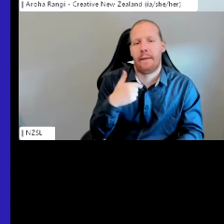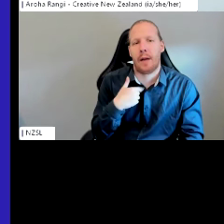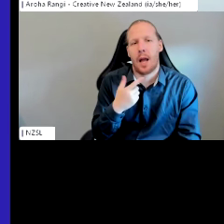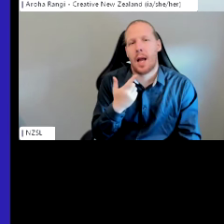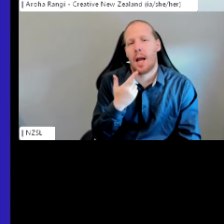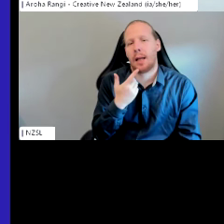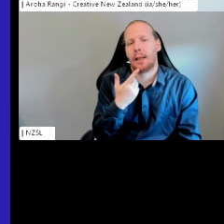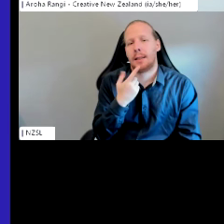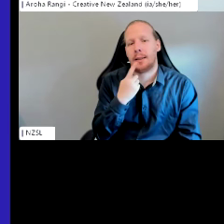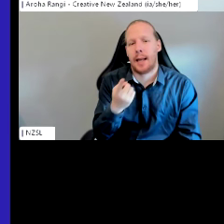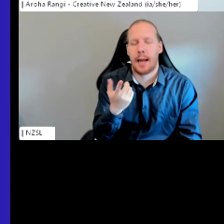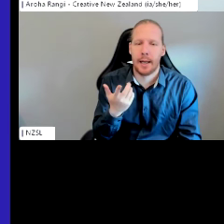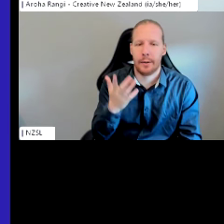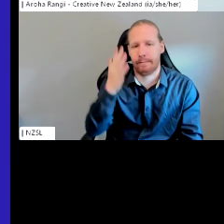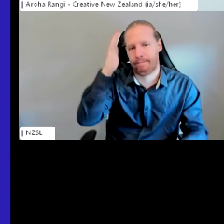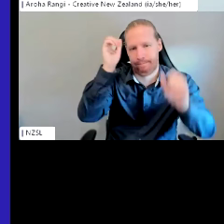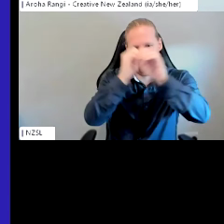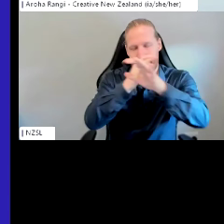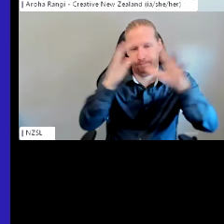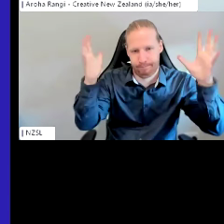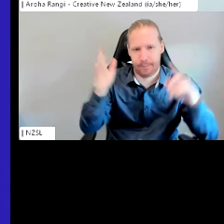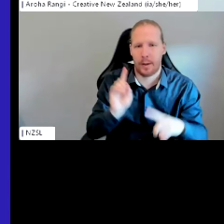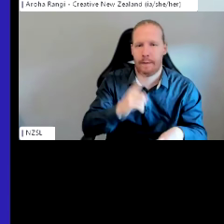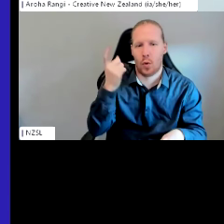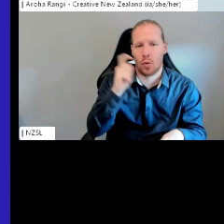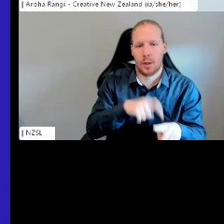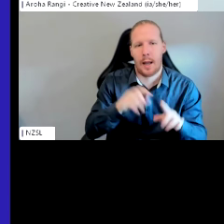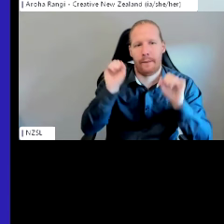first- time visitor coming to this place I've never been before to see this thing I don't know